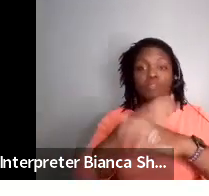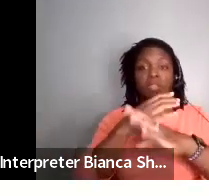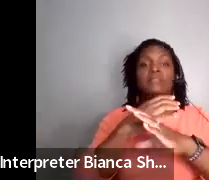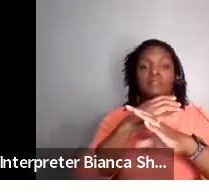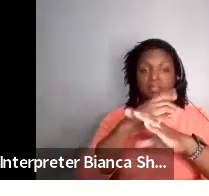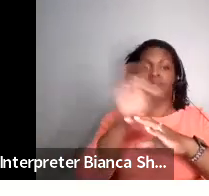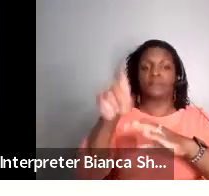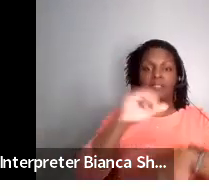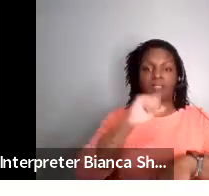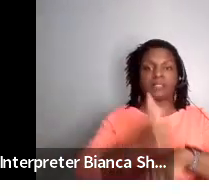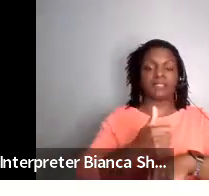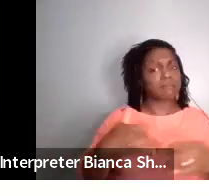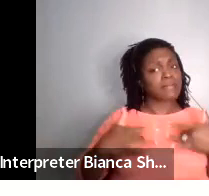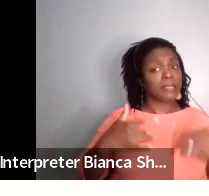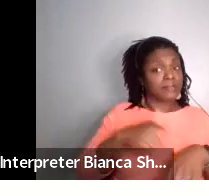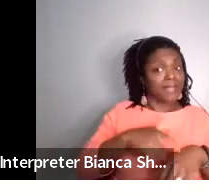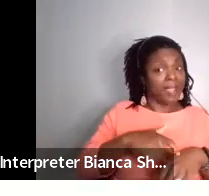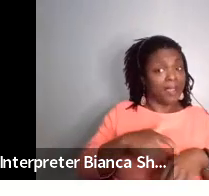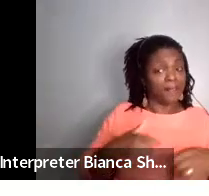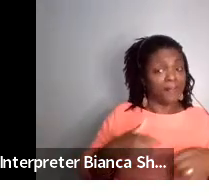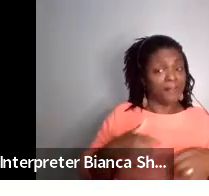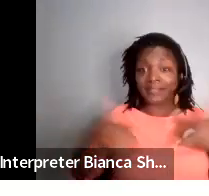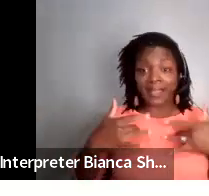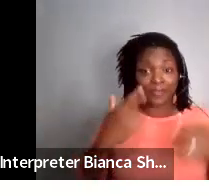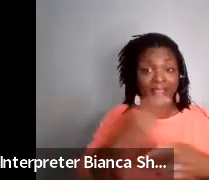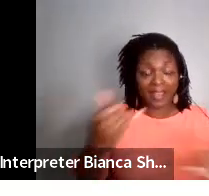to reimagine how we provide Prices services in us.